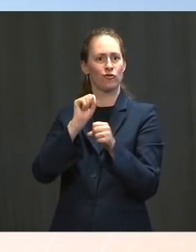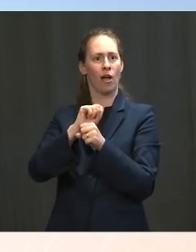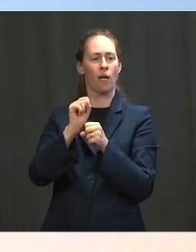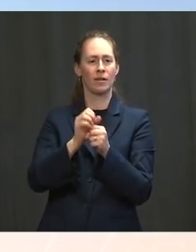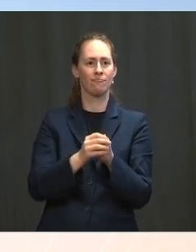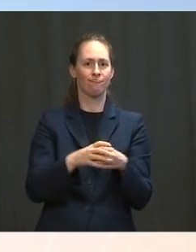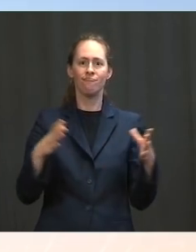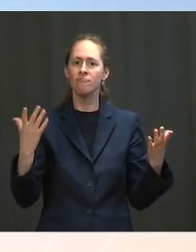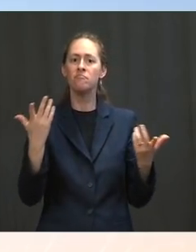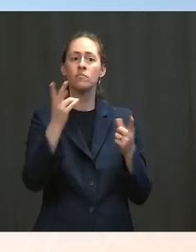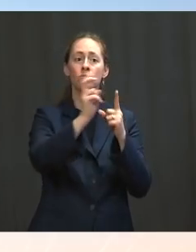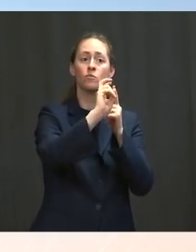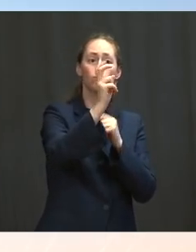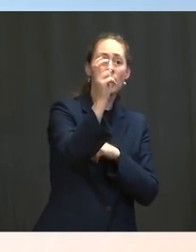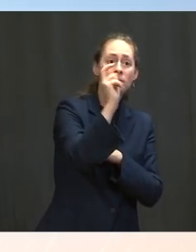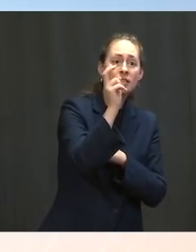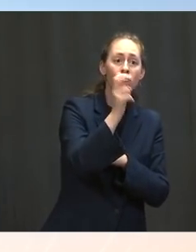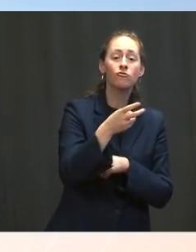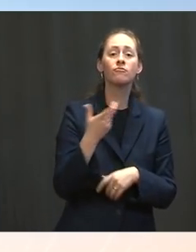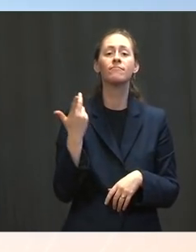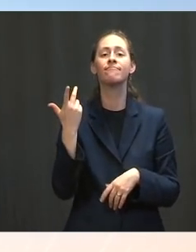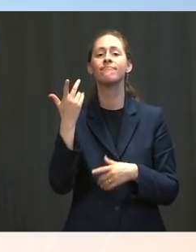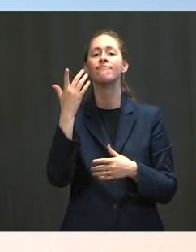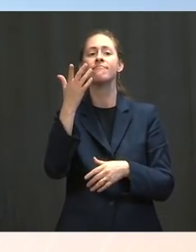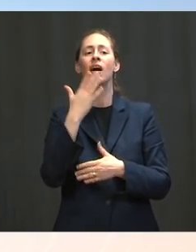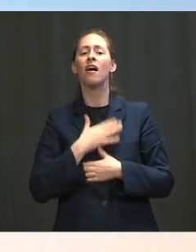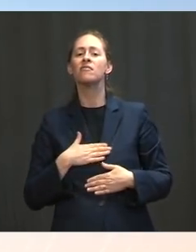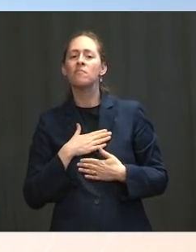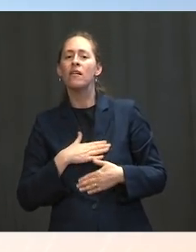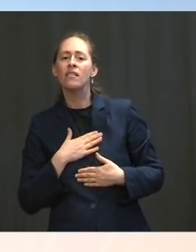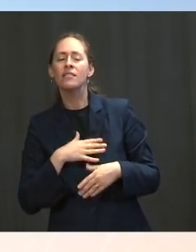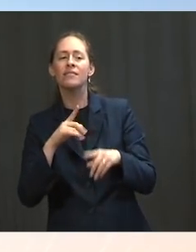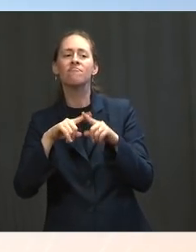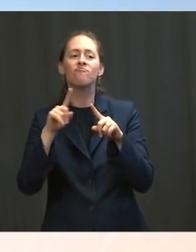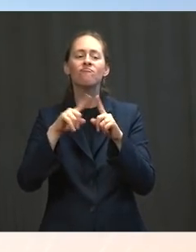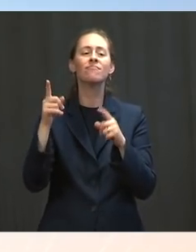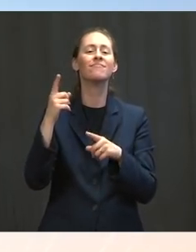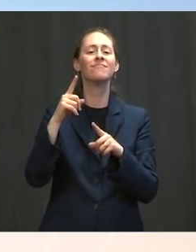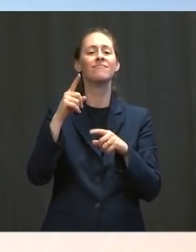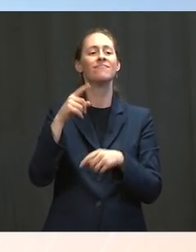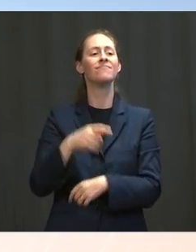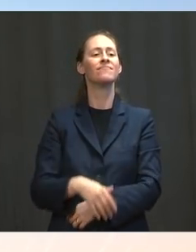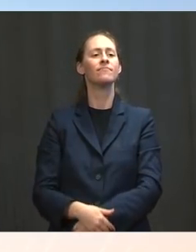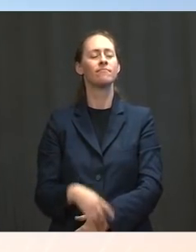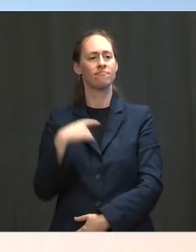And yet, you talk to any employer in any of those sectors and they'll tell you it's very difficult to find and keep good workers for,